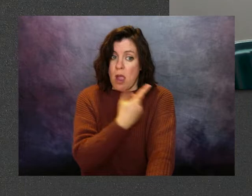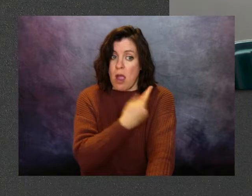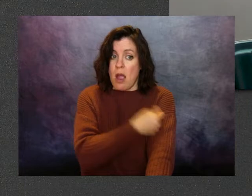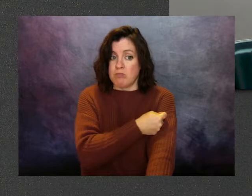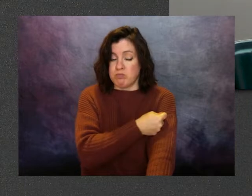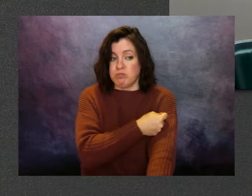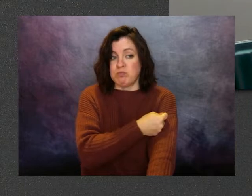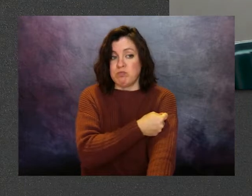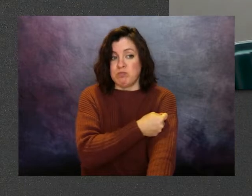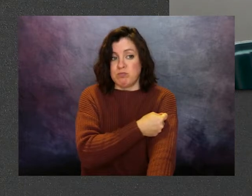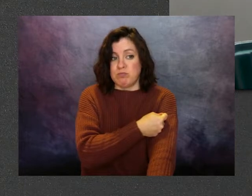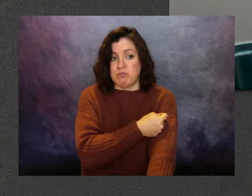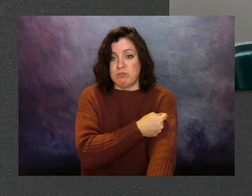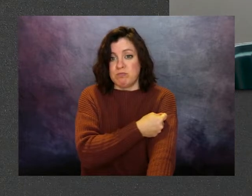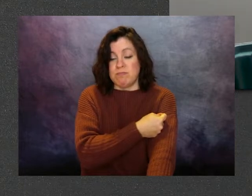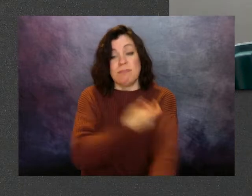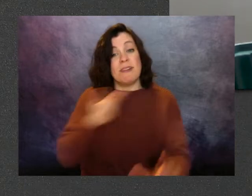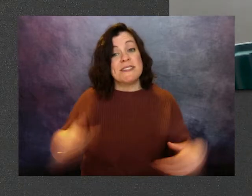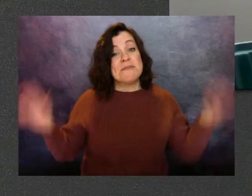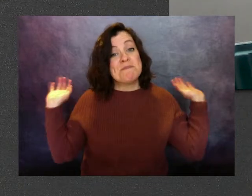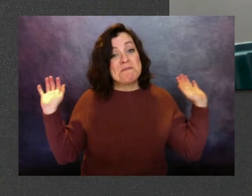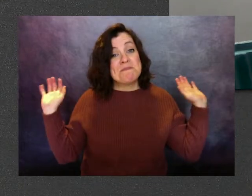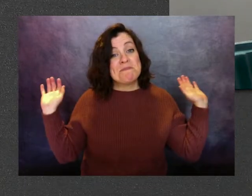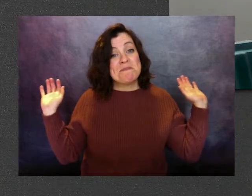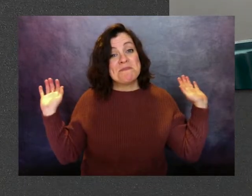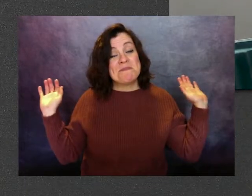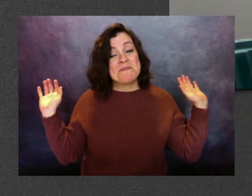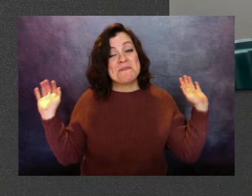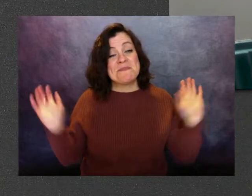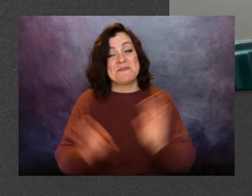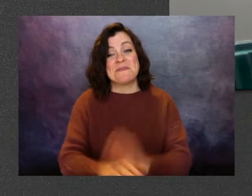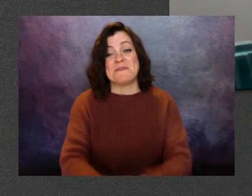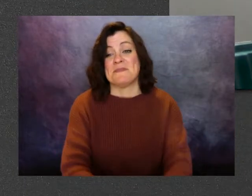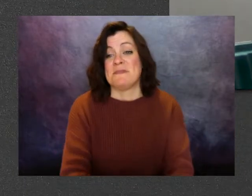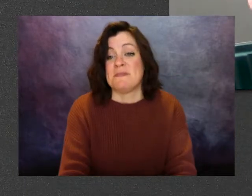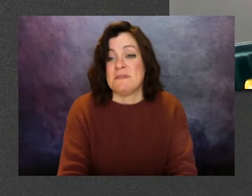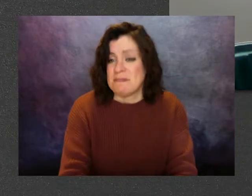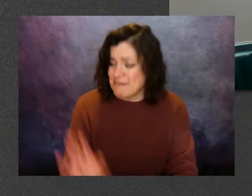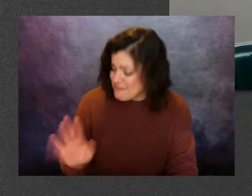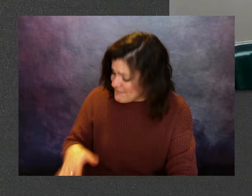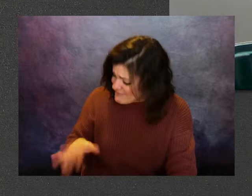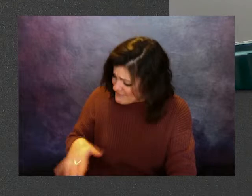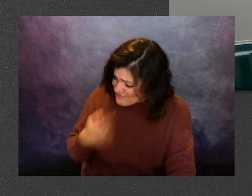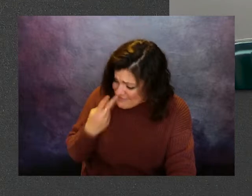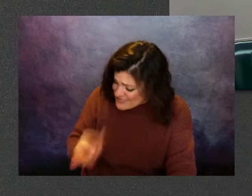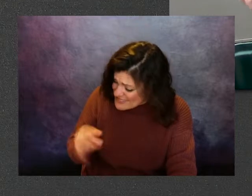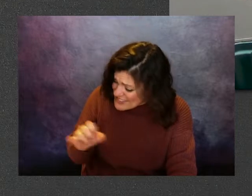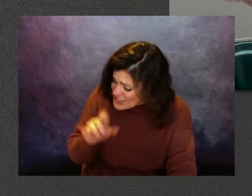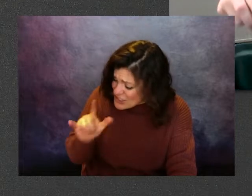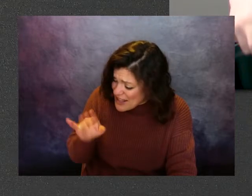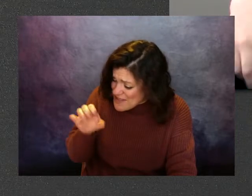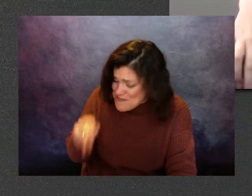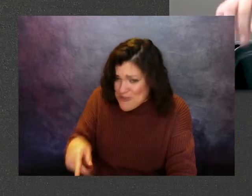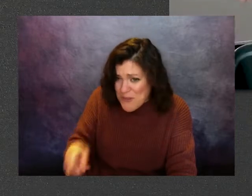And yep, see? That wasn't so bad Jelly bean. Yeah, it didn't even hurt did it Jelly bean?